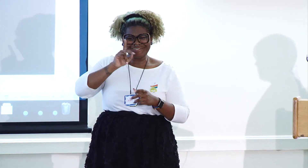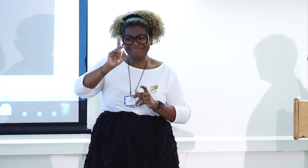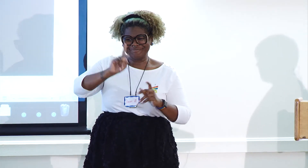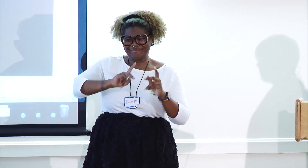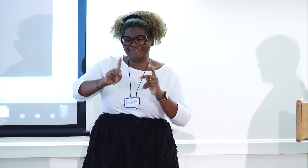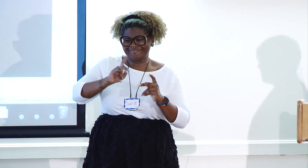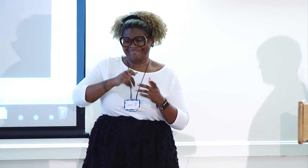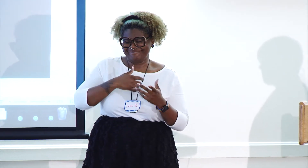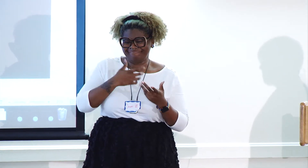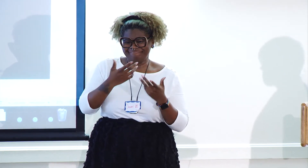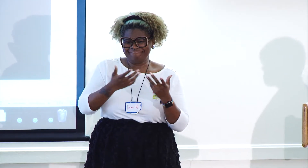You know?